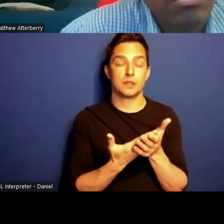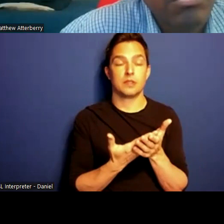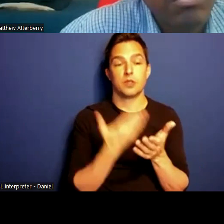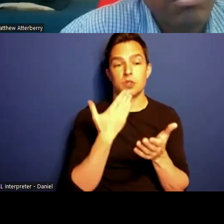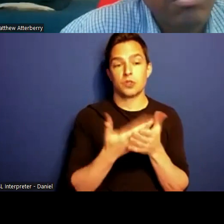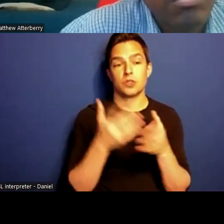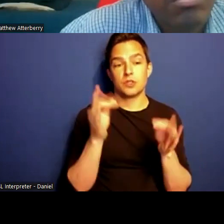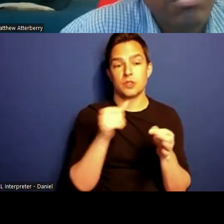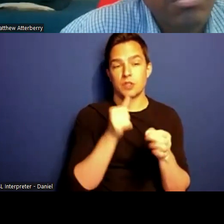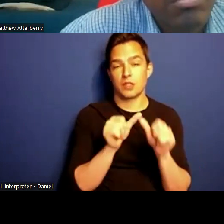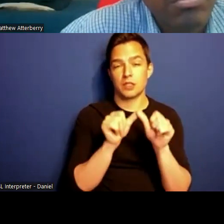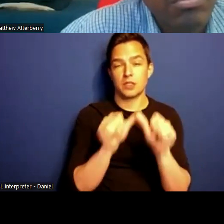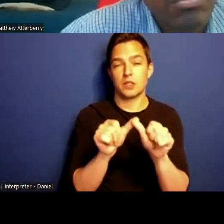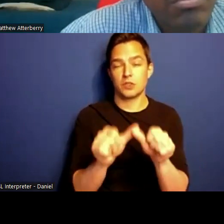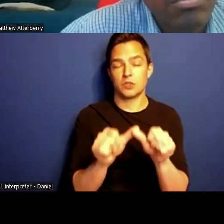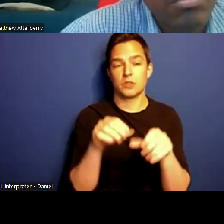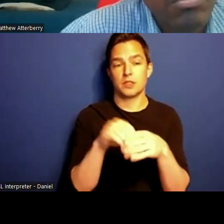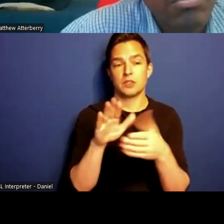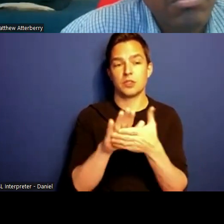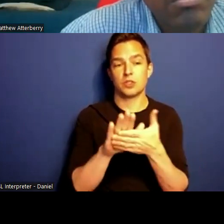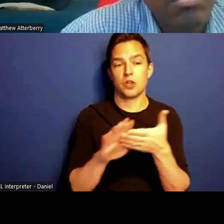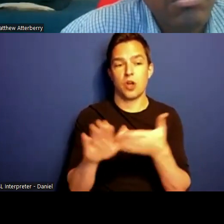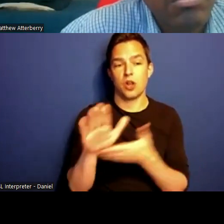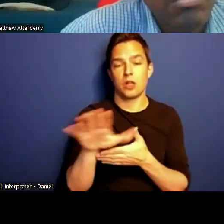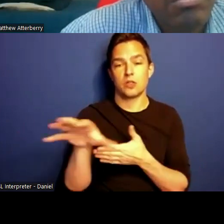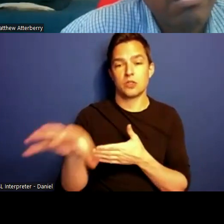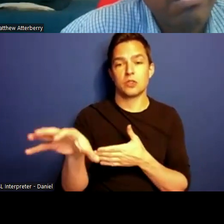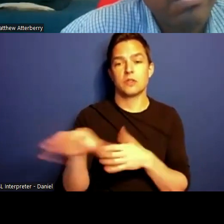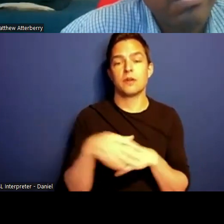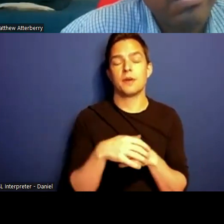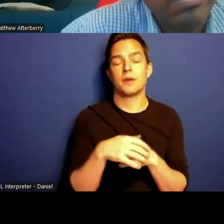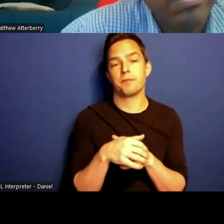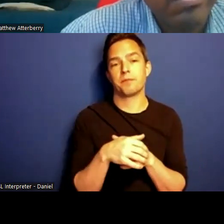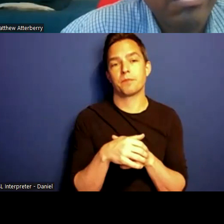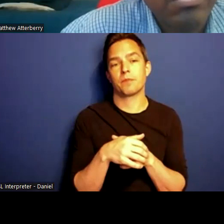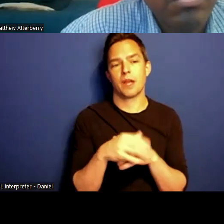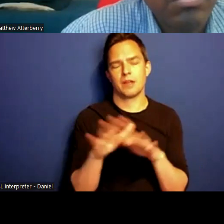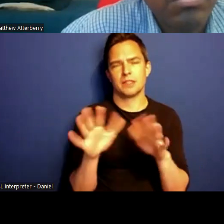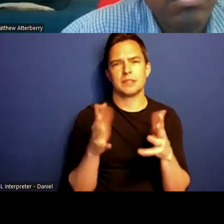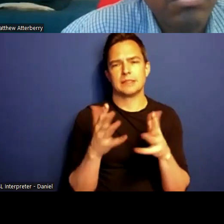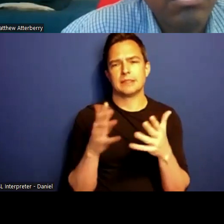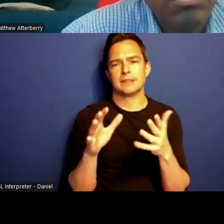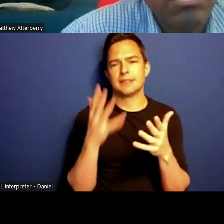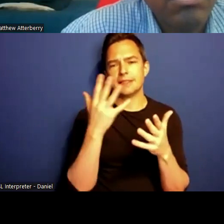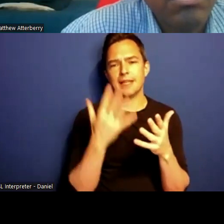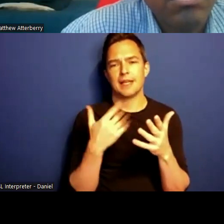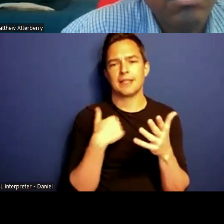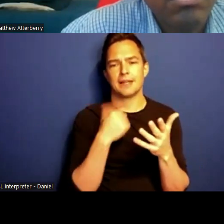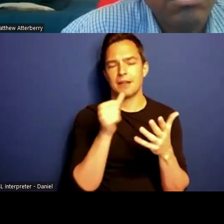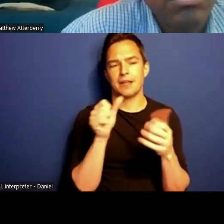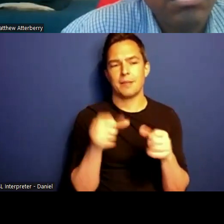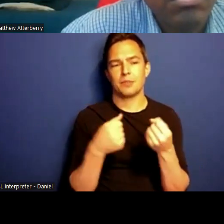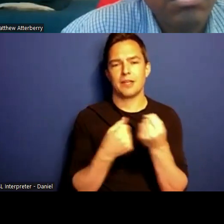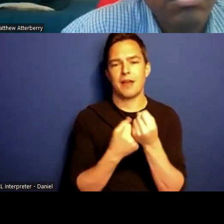to continue in college and as kind of sad as I was that I couldn't advocate successfully